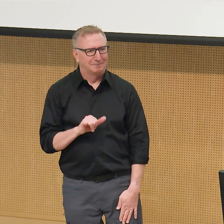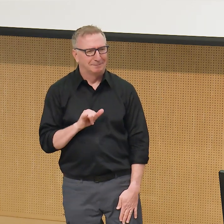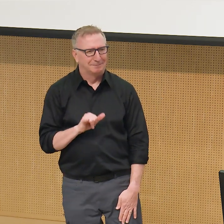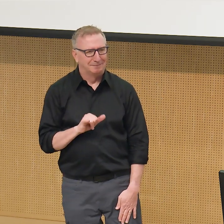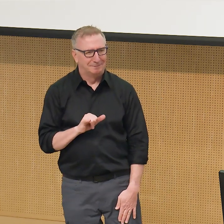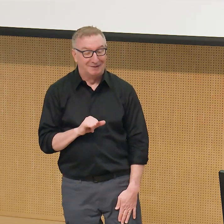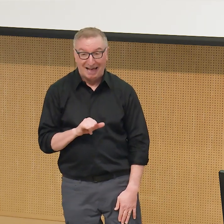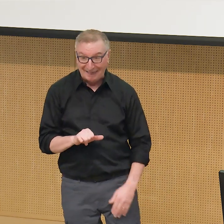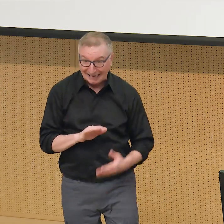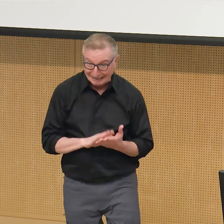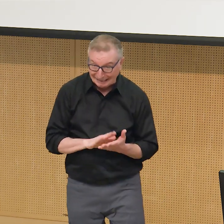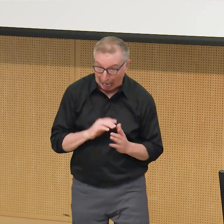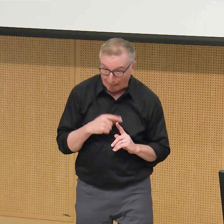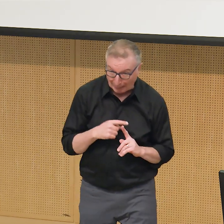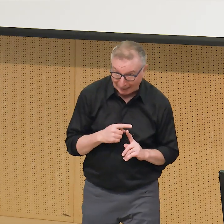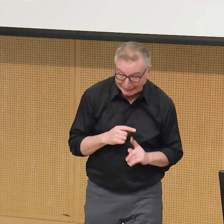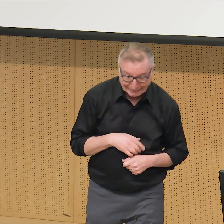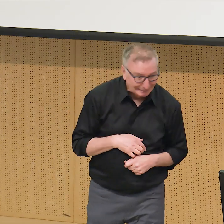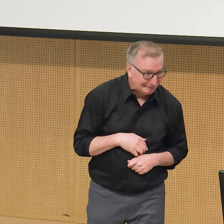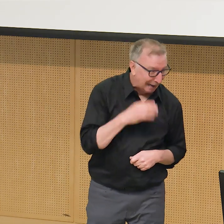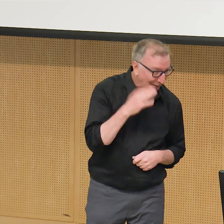OK. I don't know if that's a compliment.